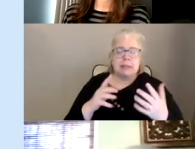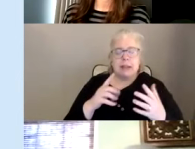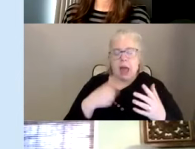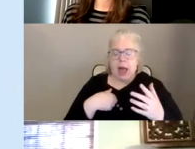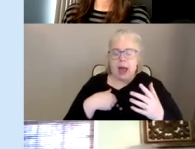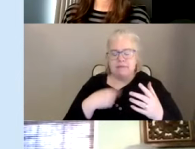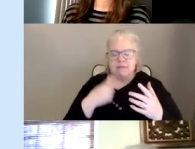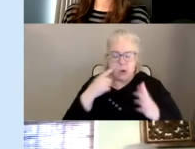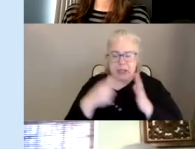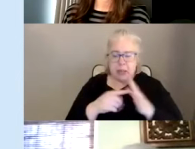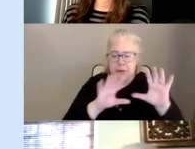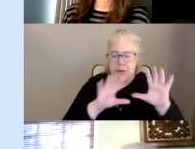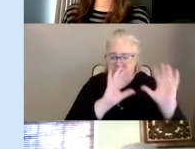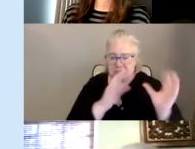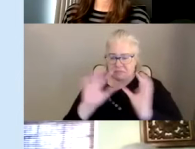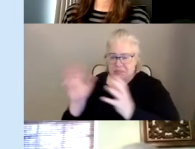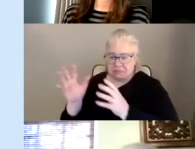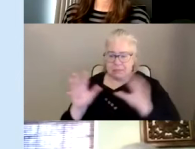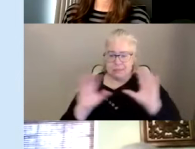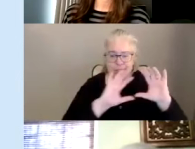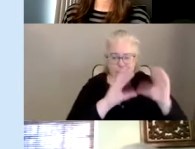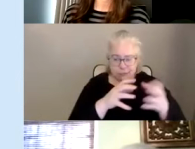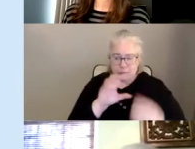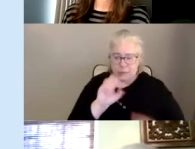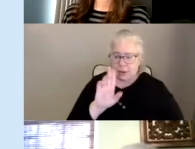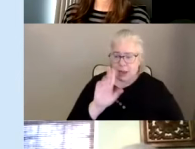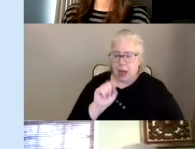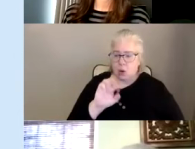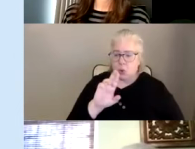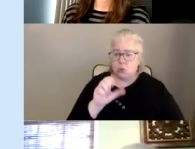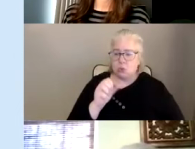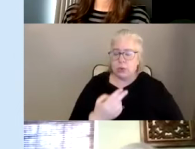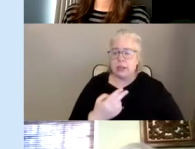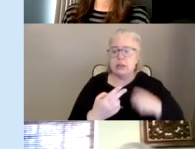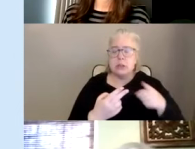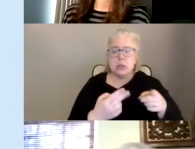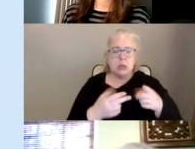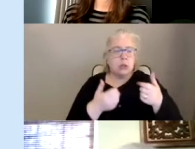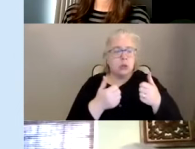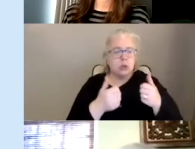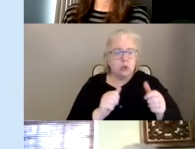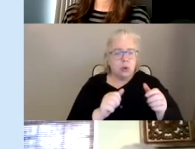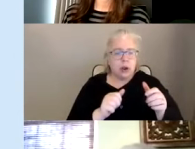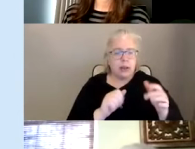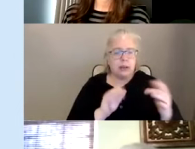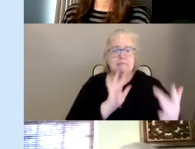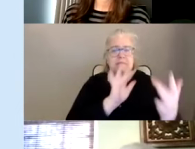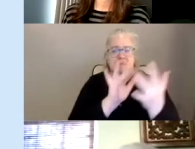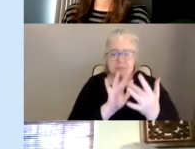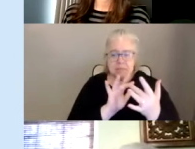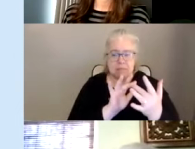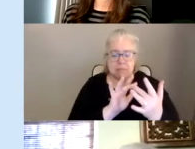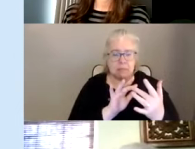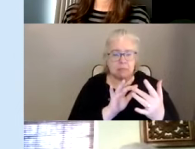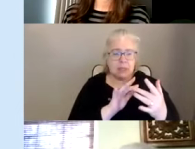So the first is going to be outreach where you're trying to get consumers to come to your organization and build awareness.